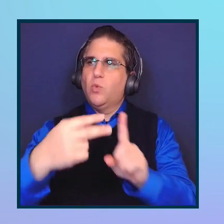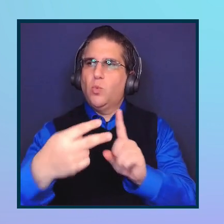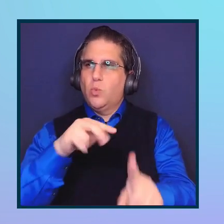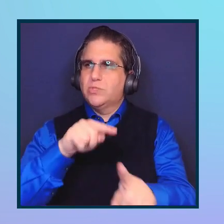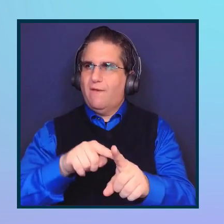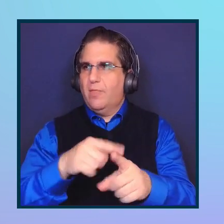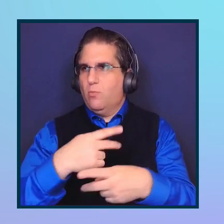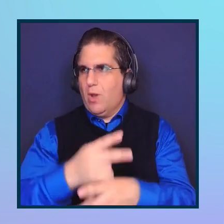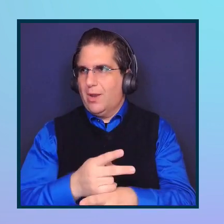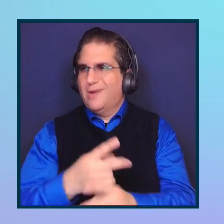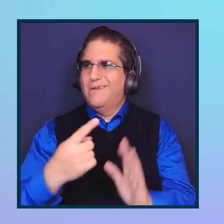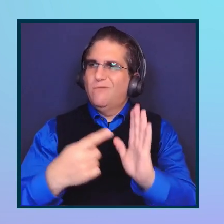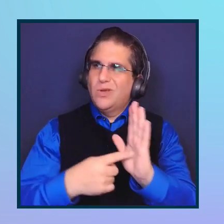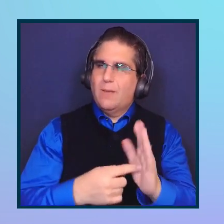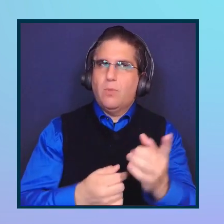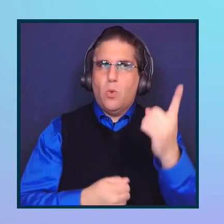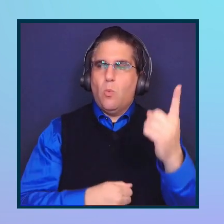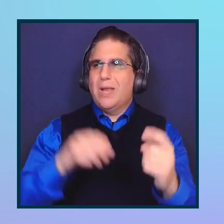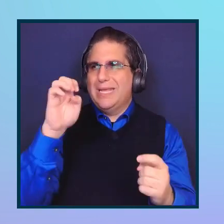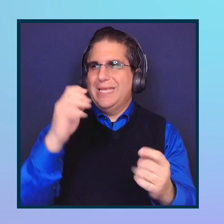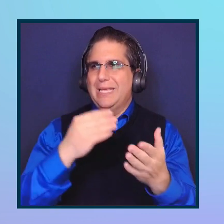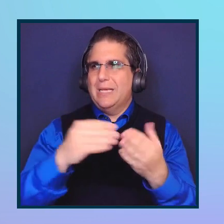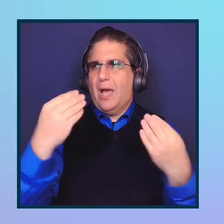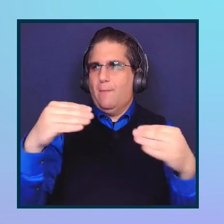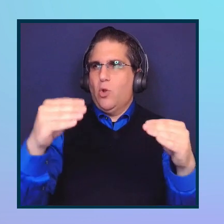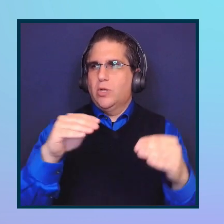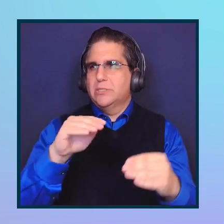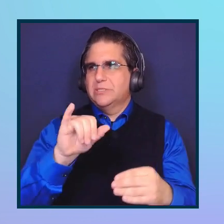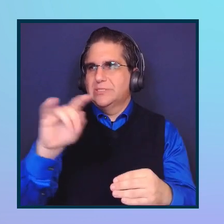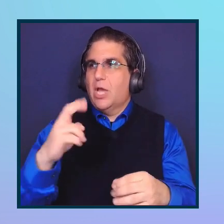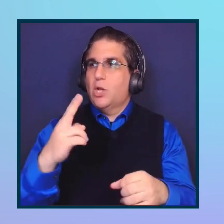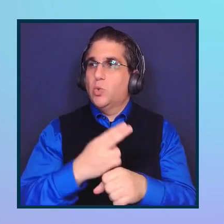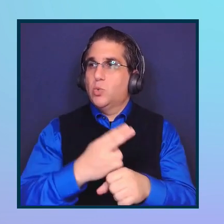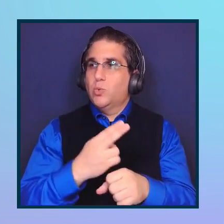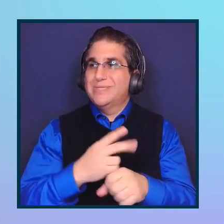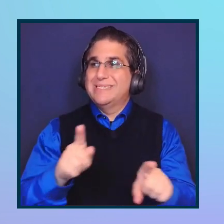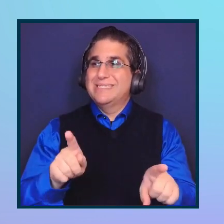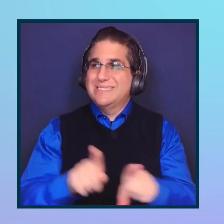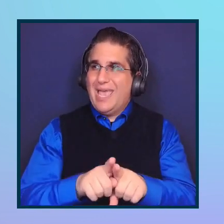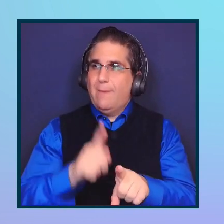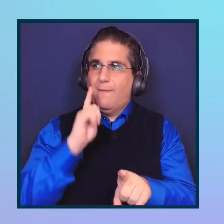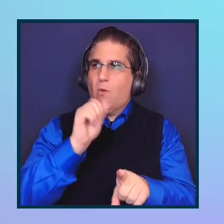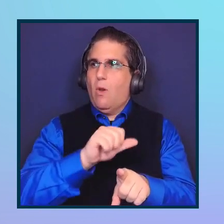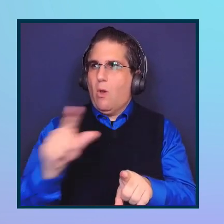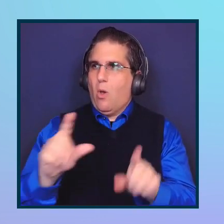there's an eCommerce site out there that uses the same for all picks, which.